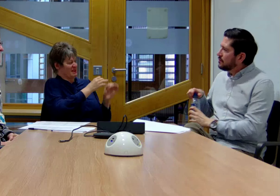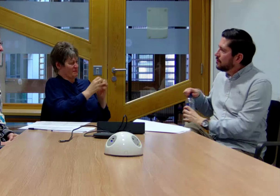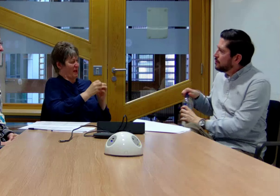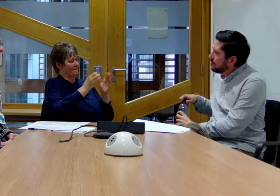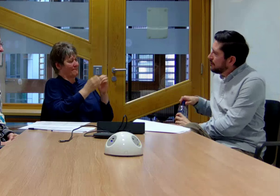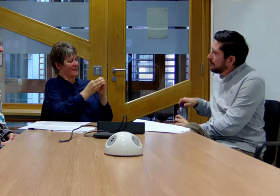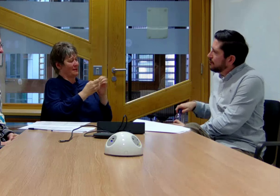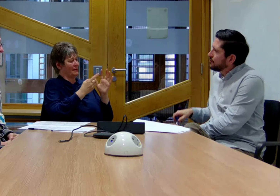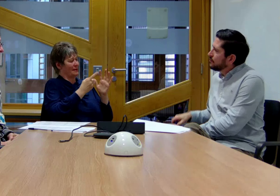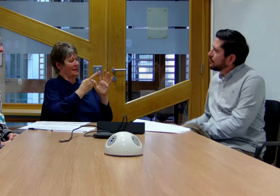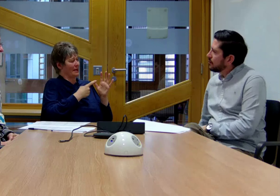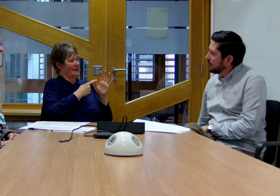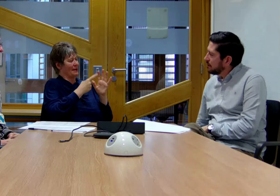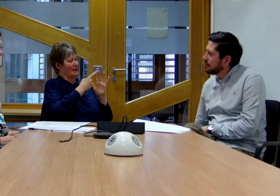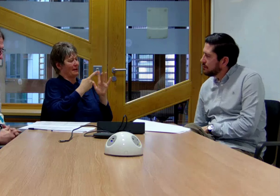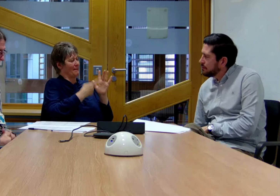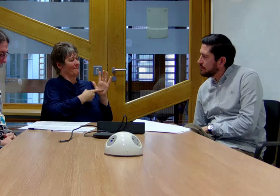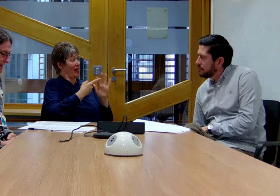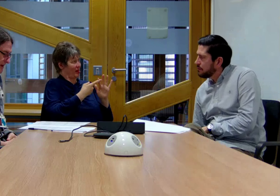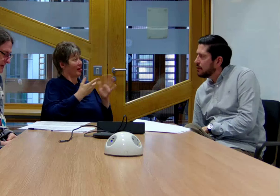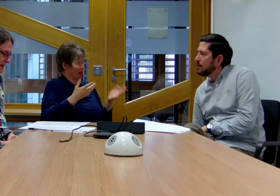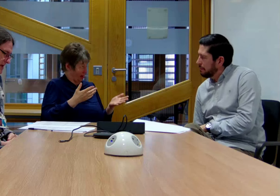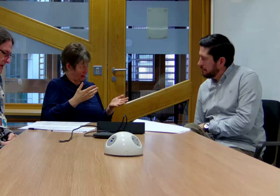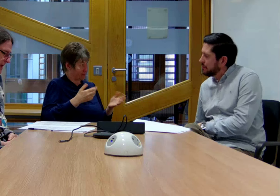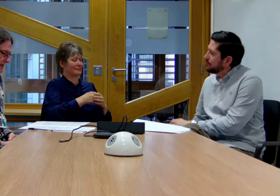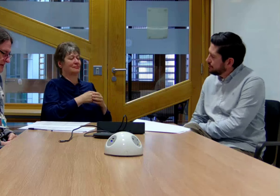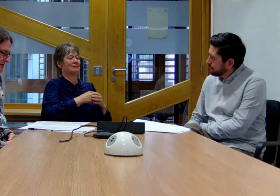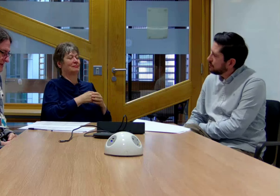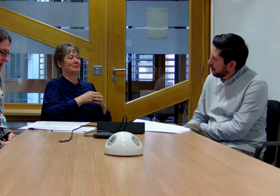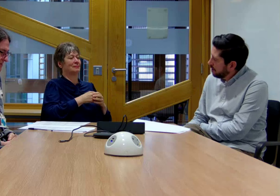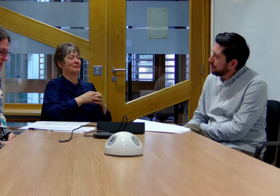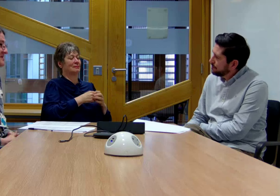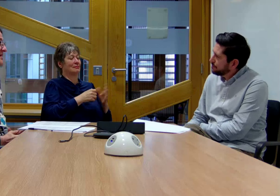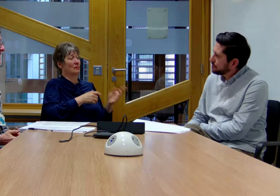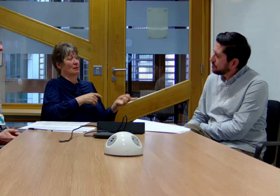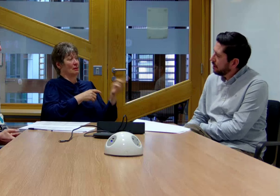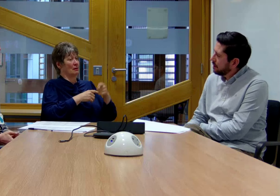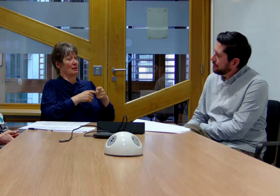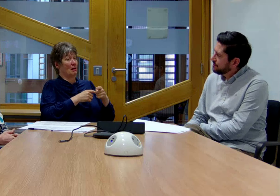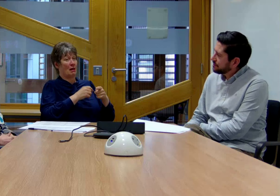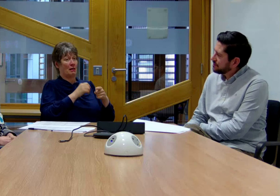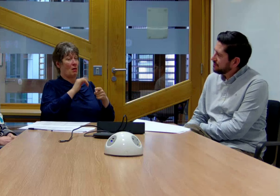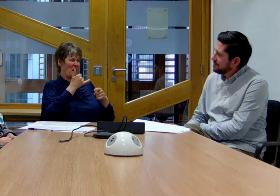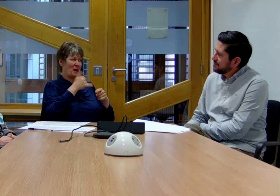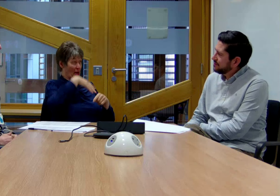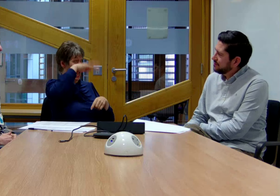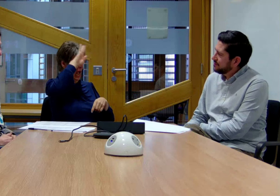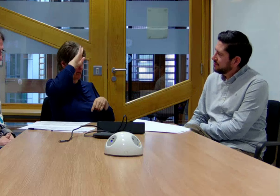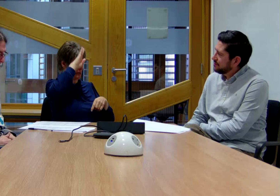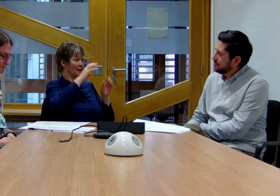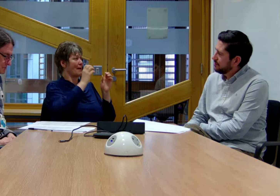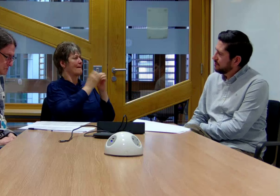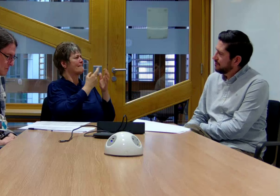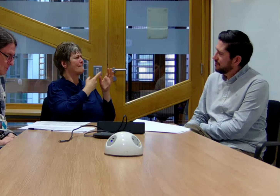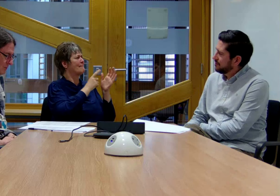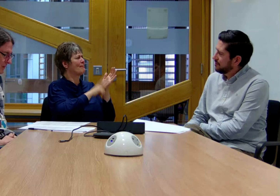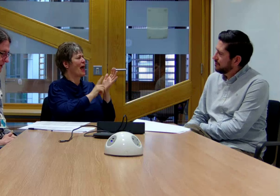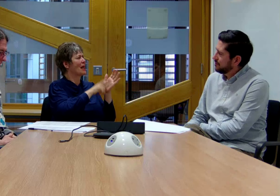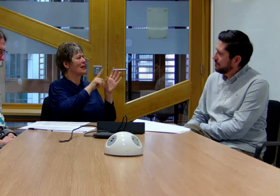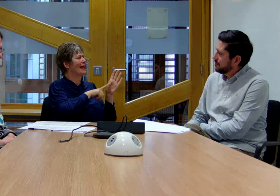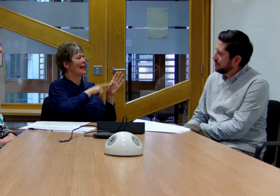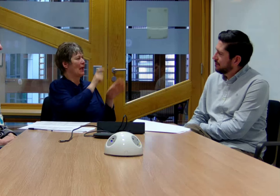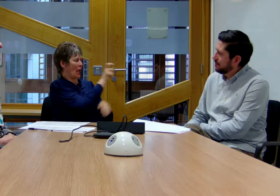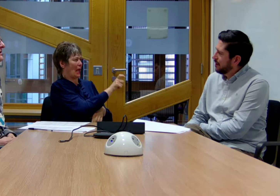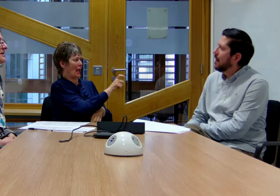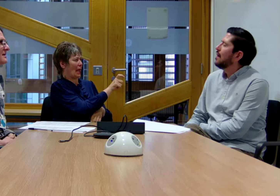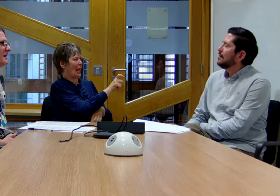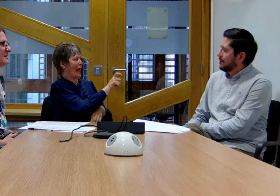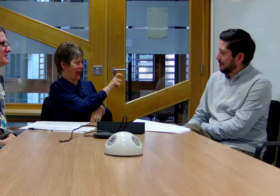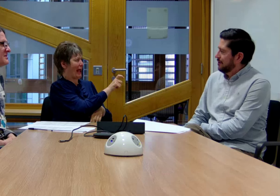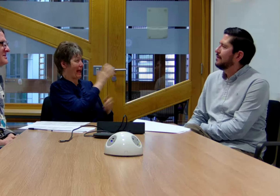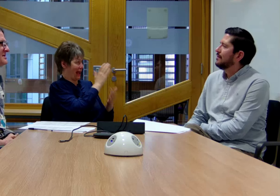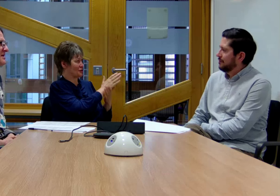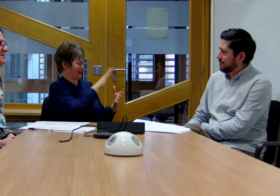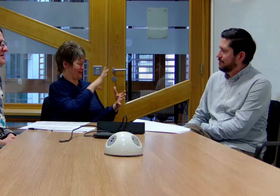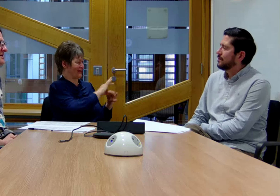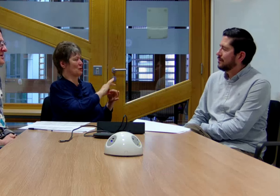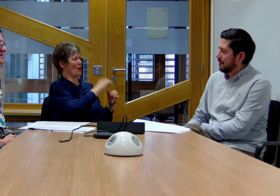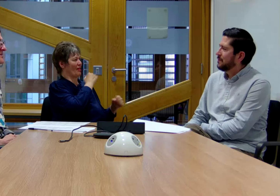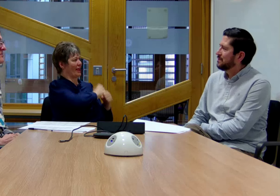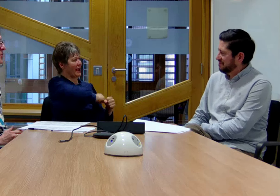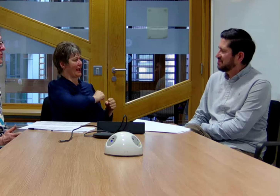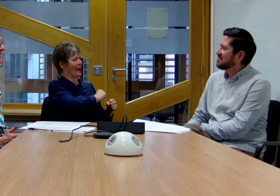BAILE in Gaelic, and you might see that in Ireland too, which is sometimes Bally. You